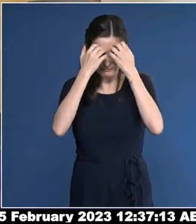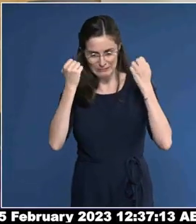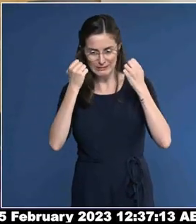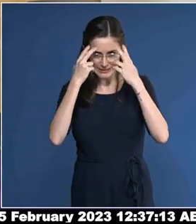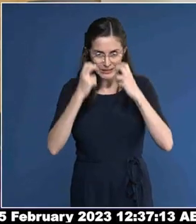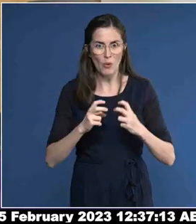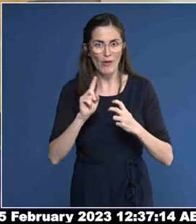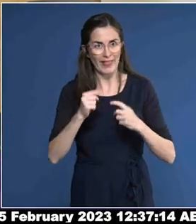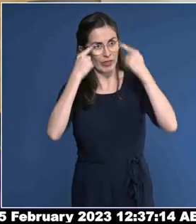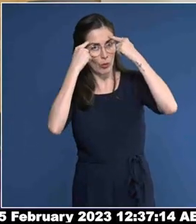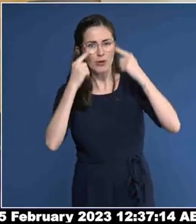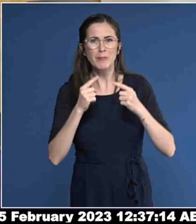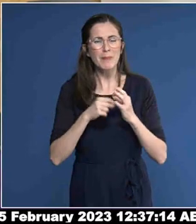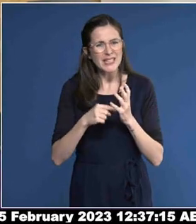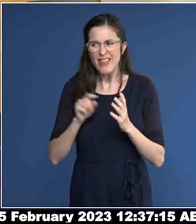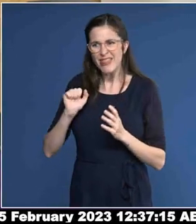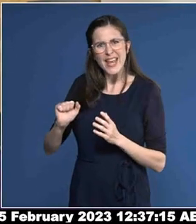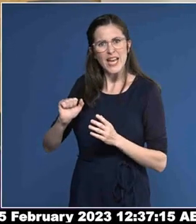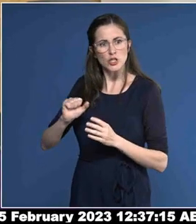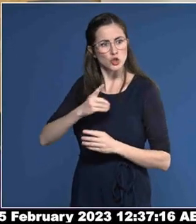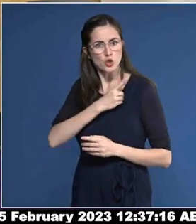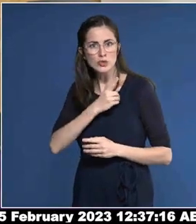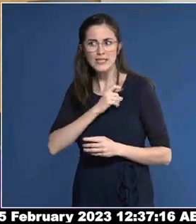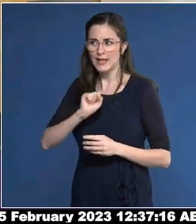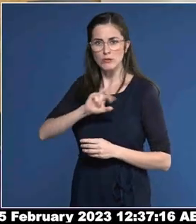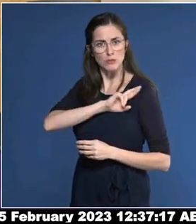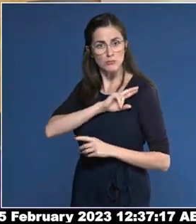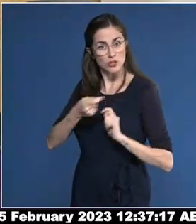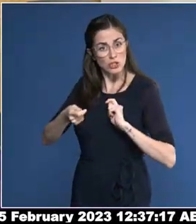We have had a strong focus on the Royal Commission.